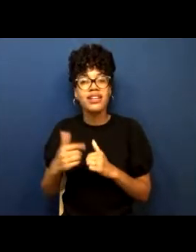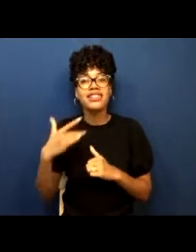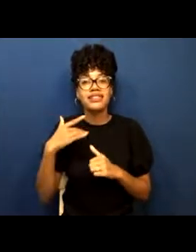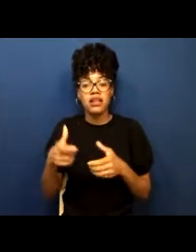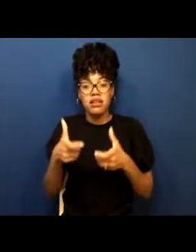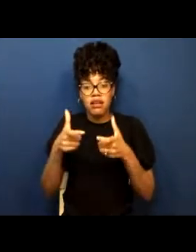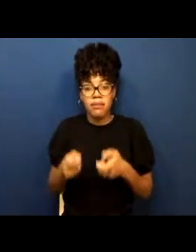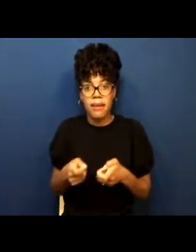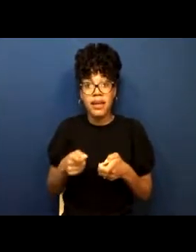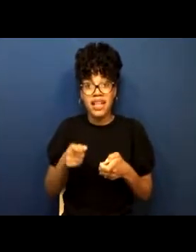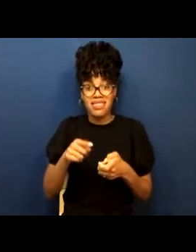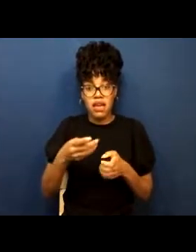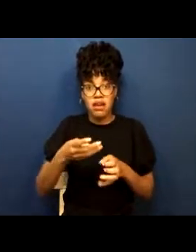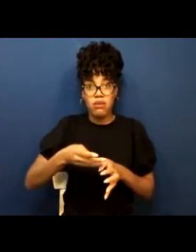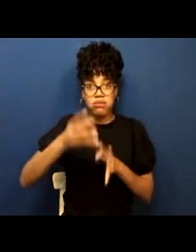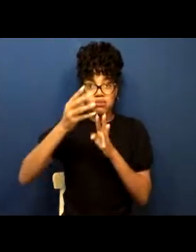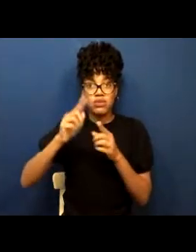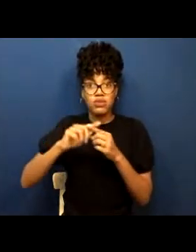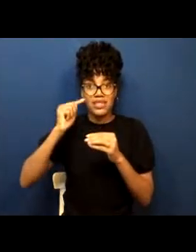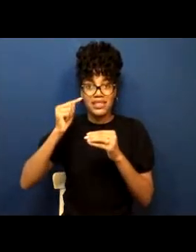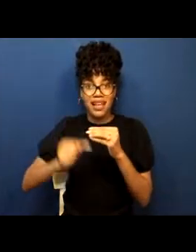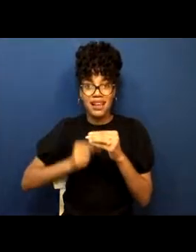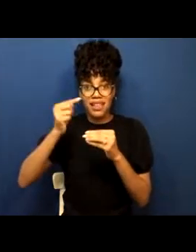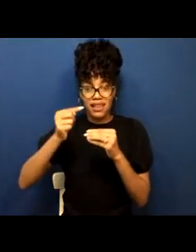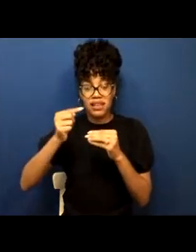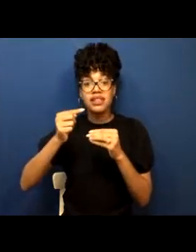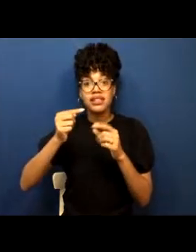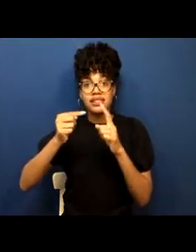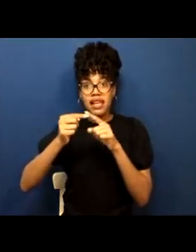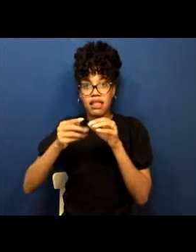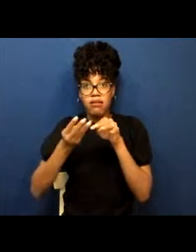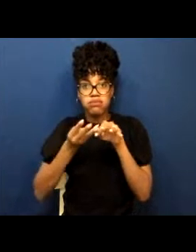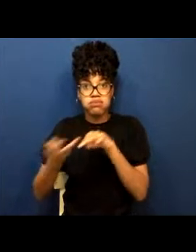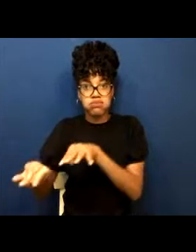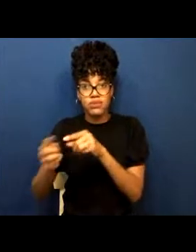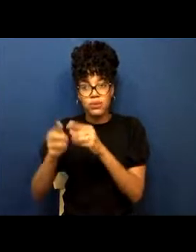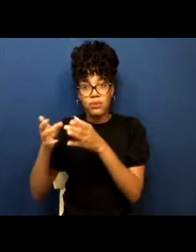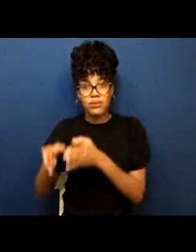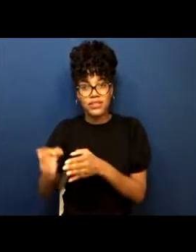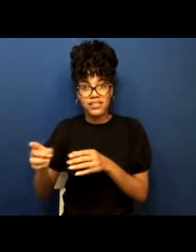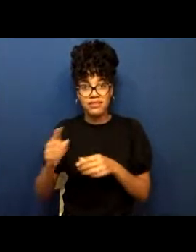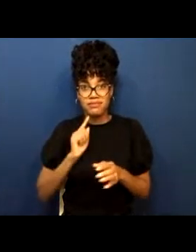around as well if you have a cell phone. So this is an incredible new tool that has been around